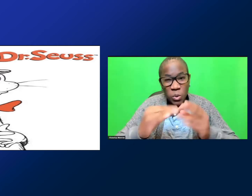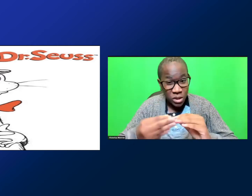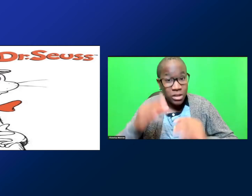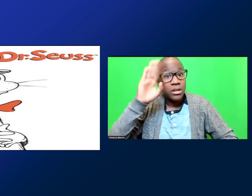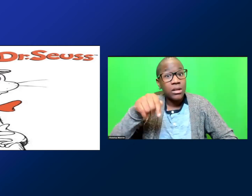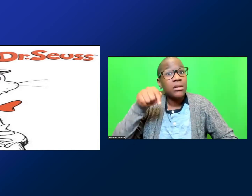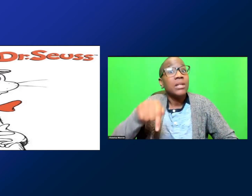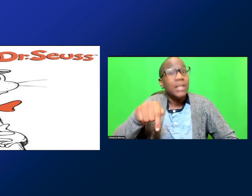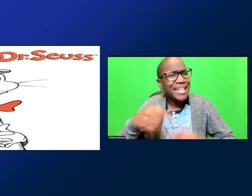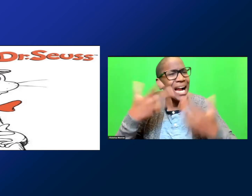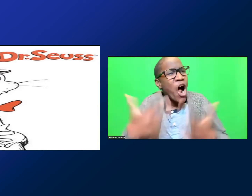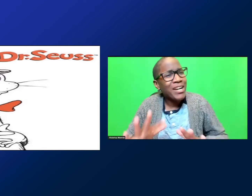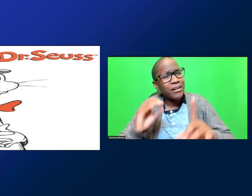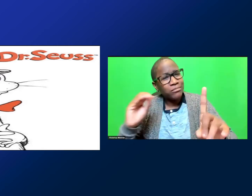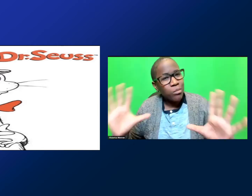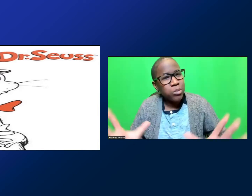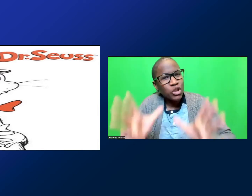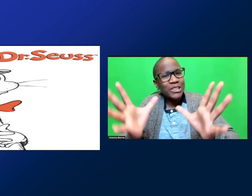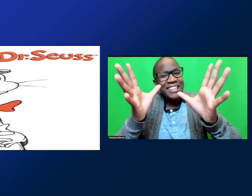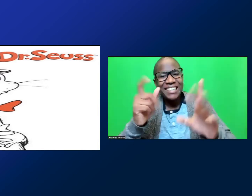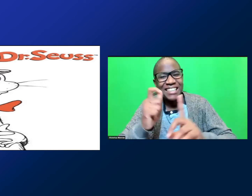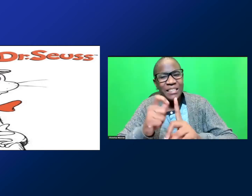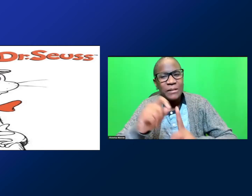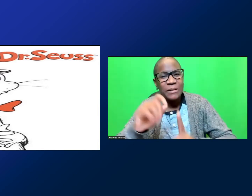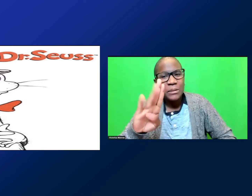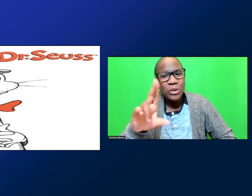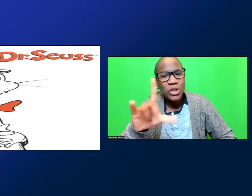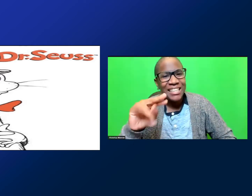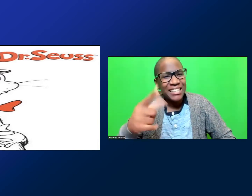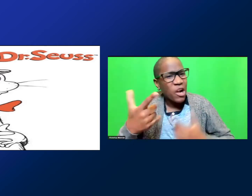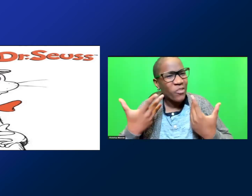often you also may be aware of the story green eggs and ham that's another popular dr seuss book